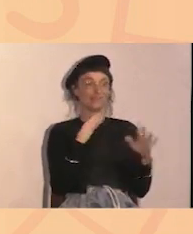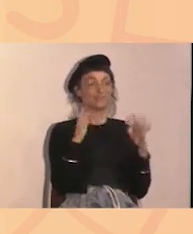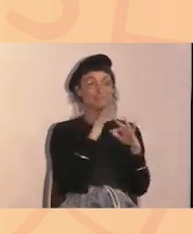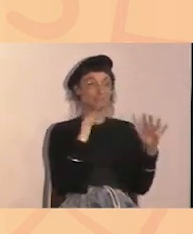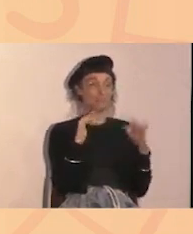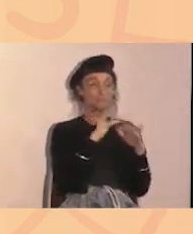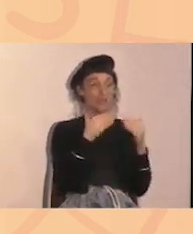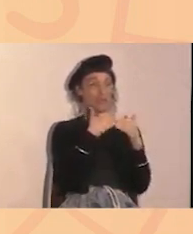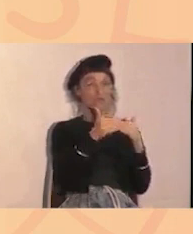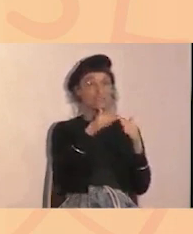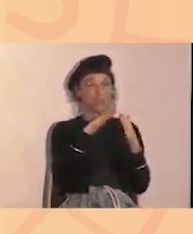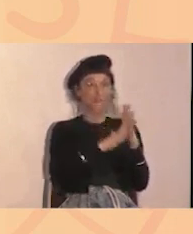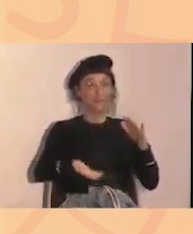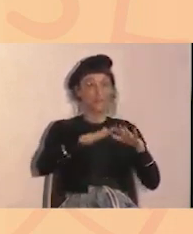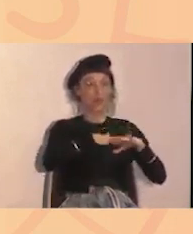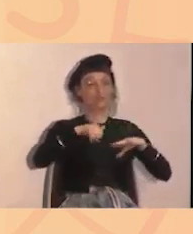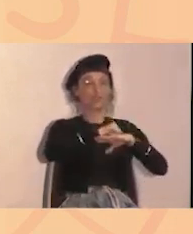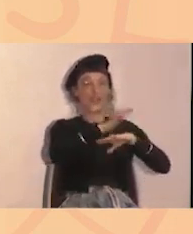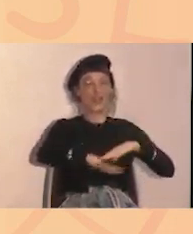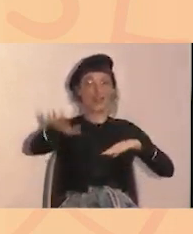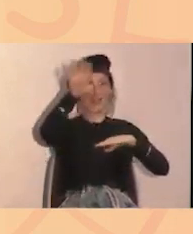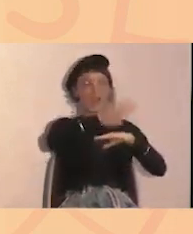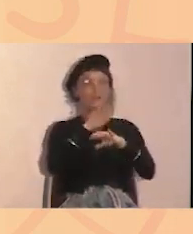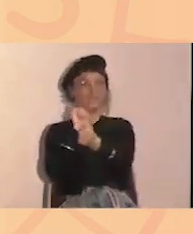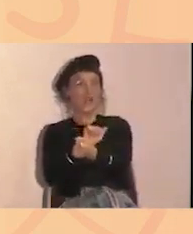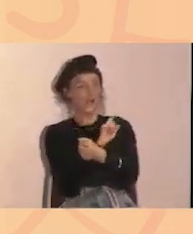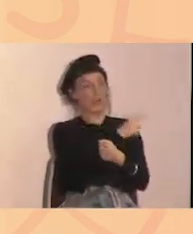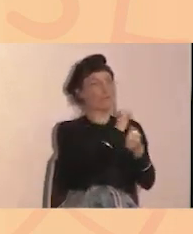and the rest of the country weren't able to do, which we're deeply grateful for.